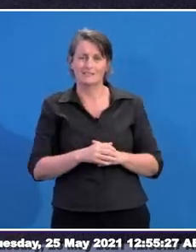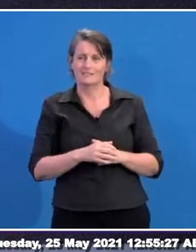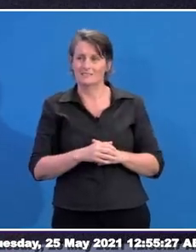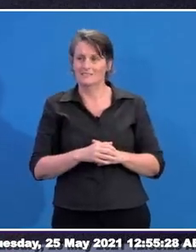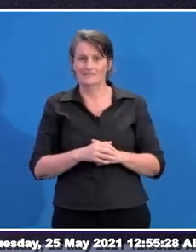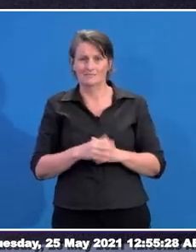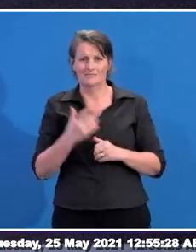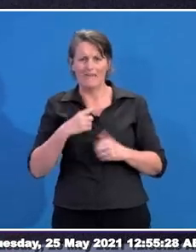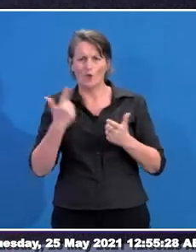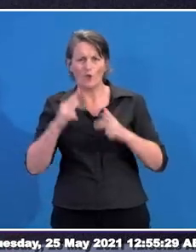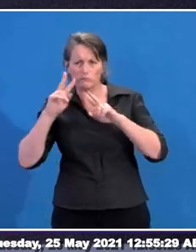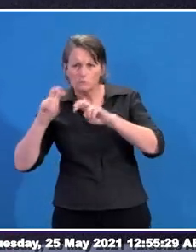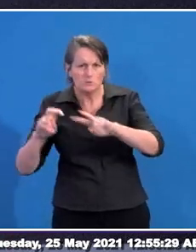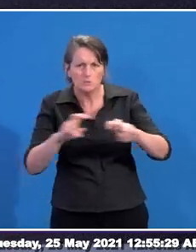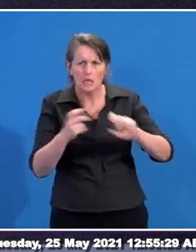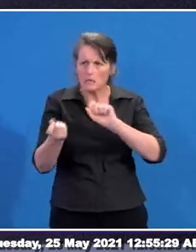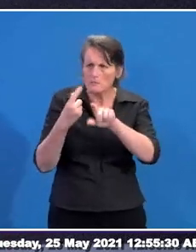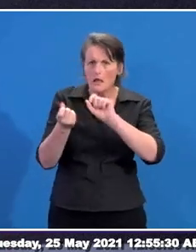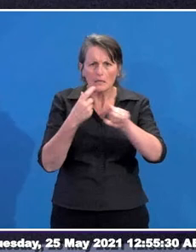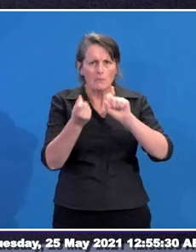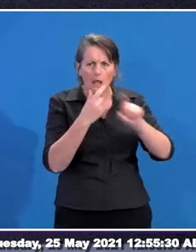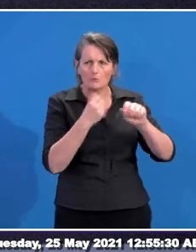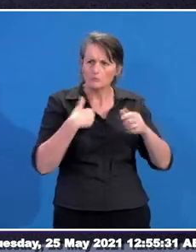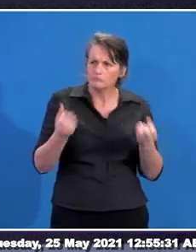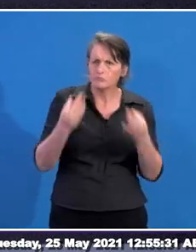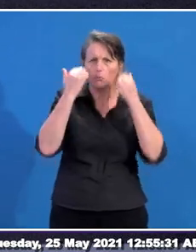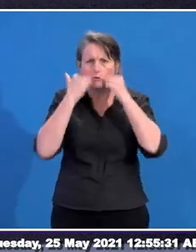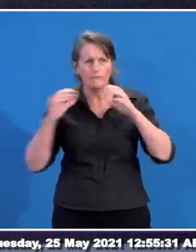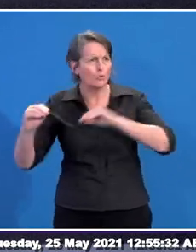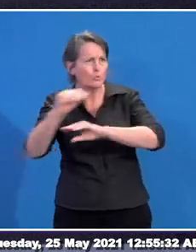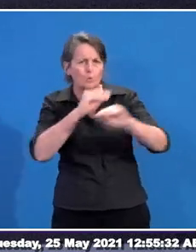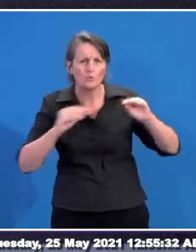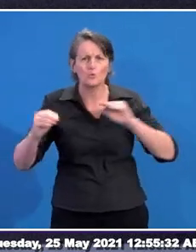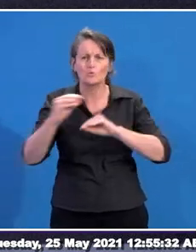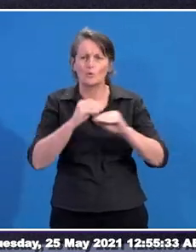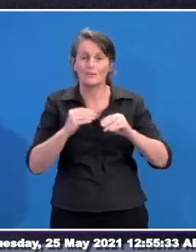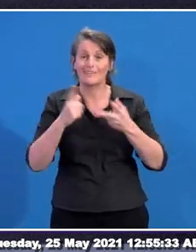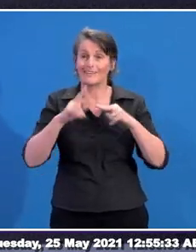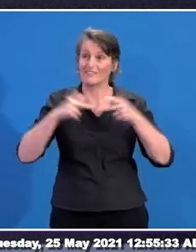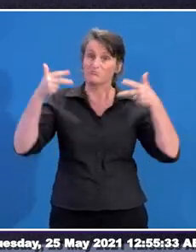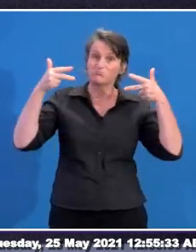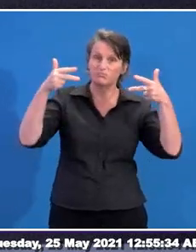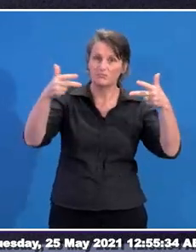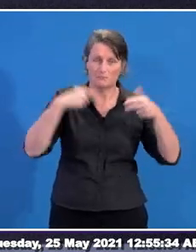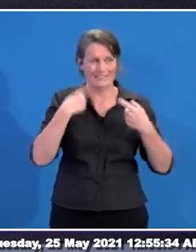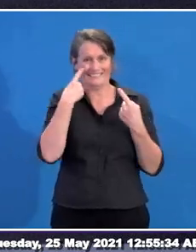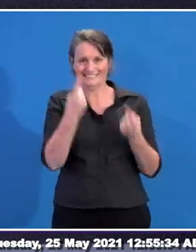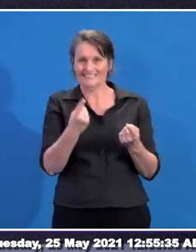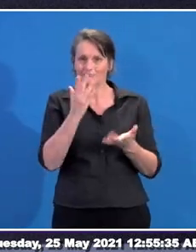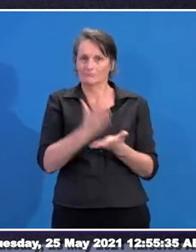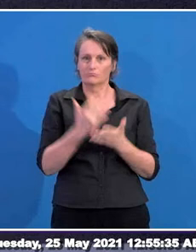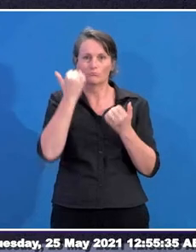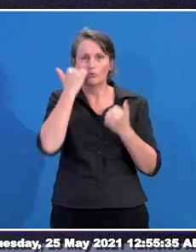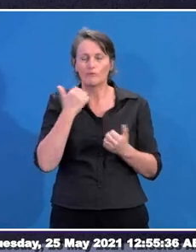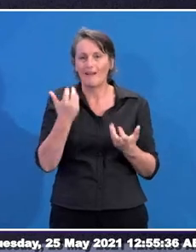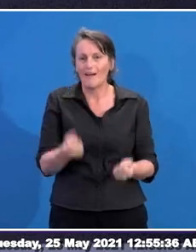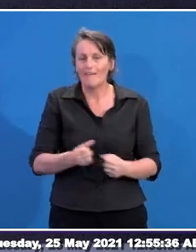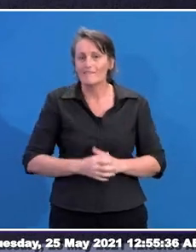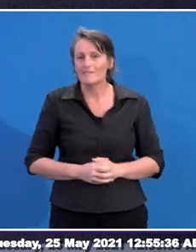a lot of emails to and from, a lot of time that could have been used otherwise.